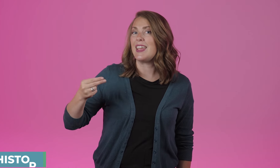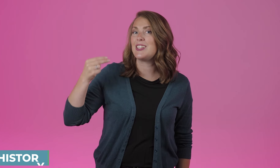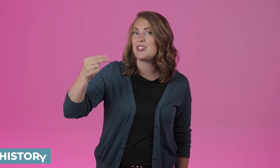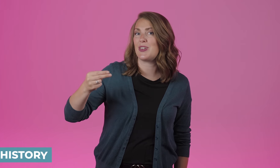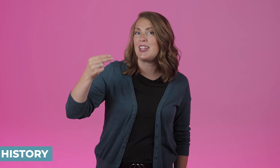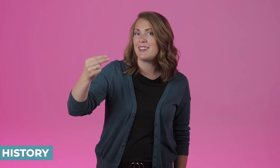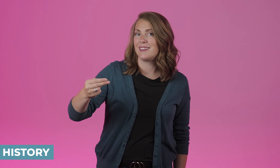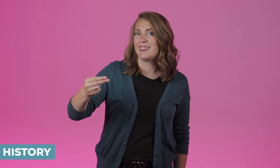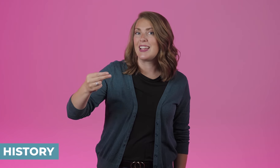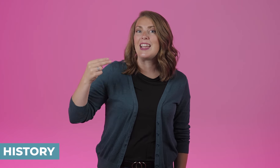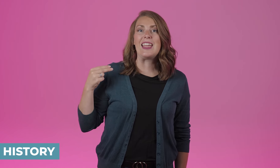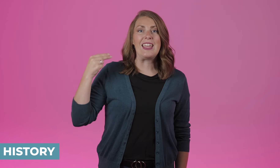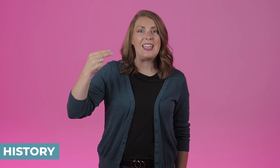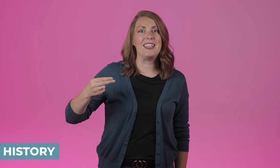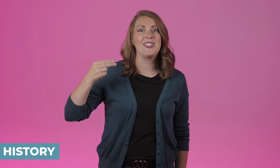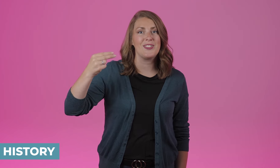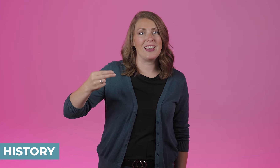HISTORY HISTORY